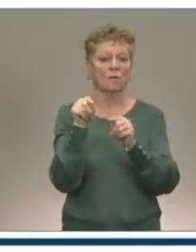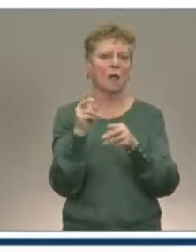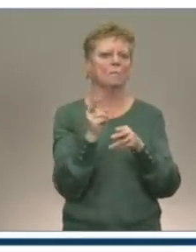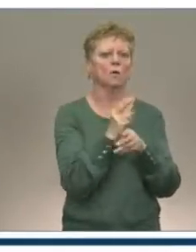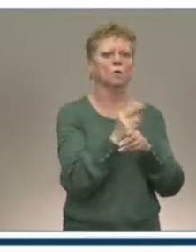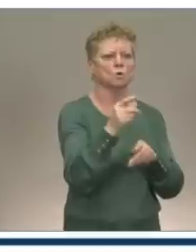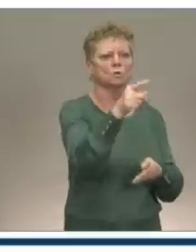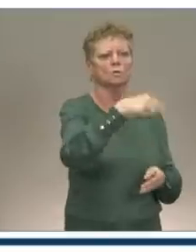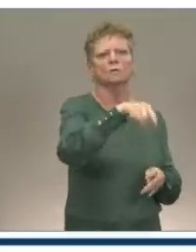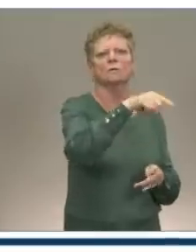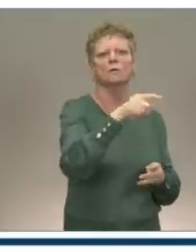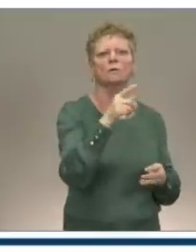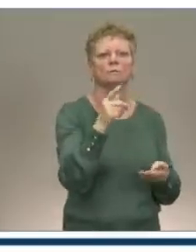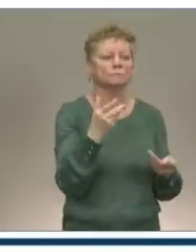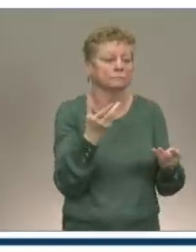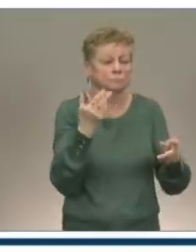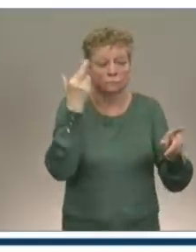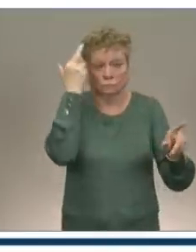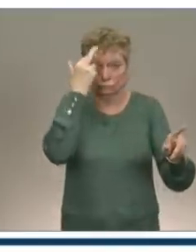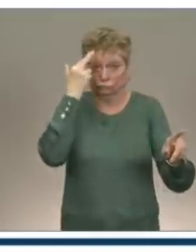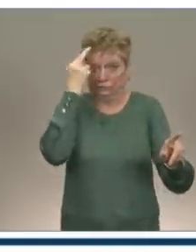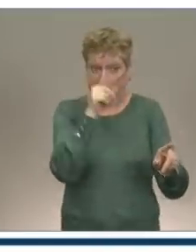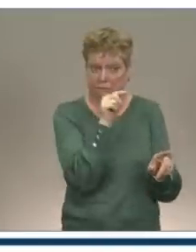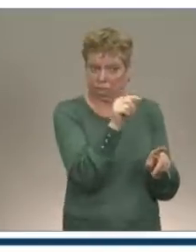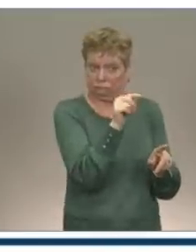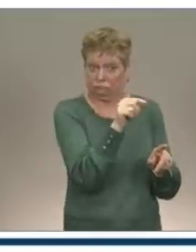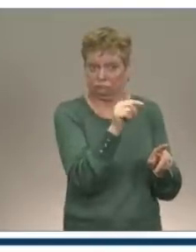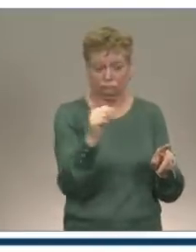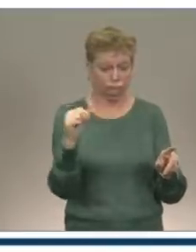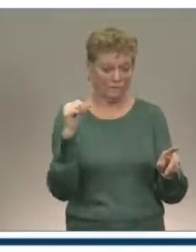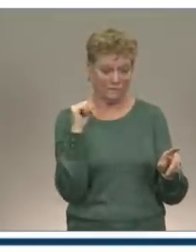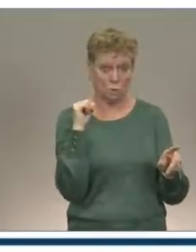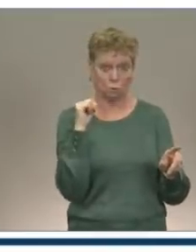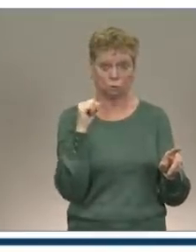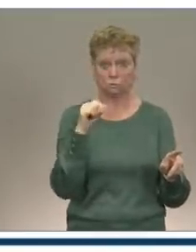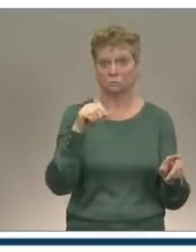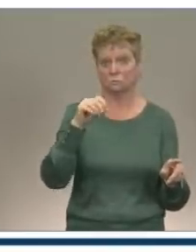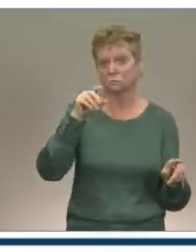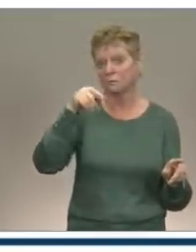saying for whatever reason they will are refusing an mrna vaccine again